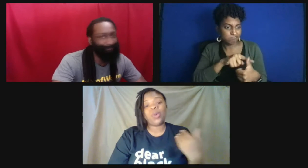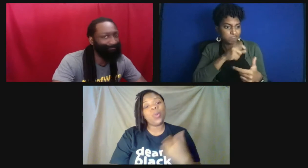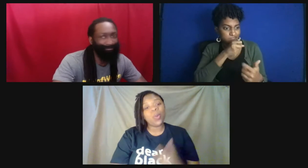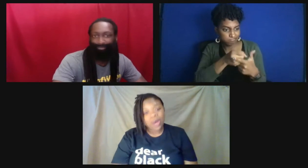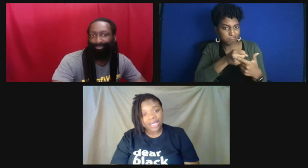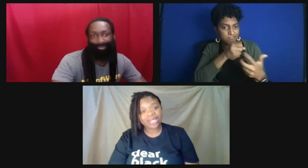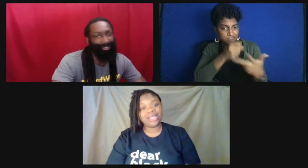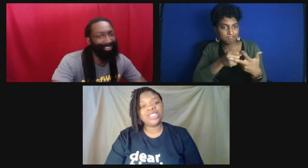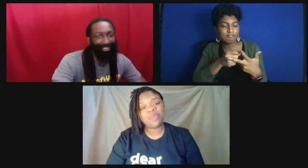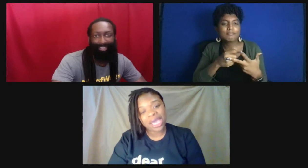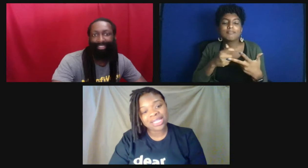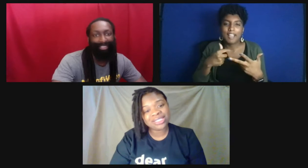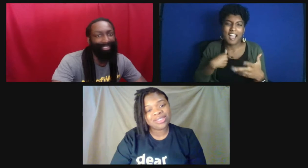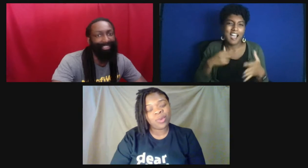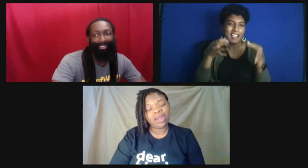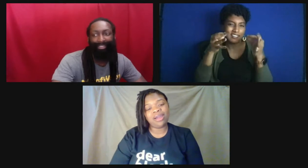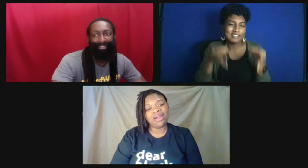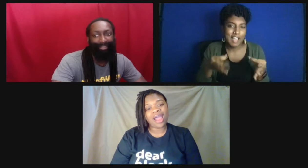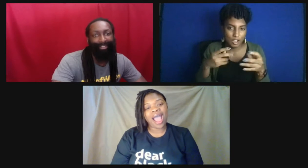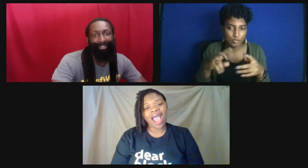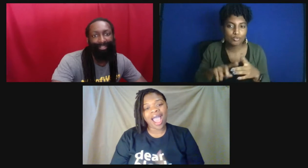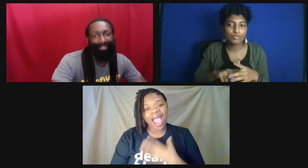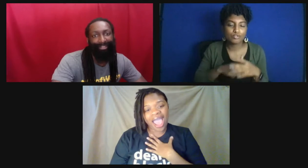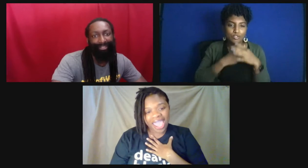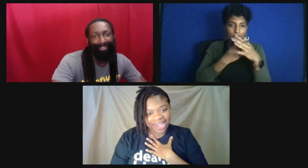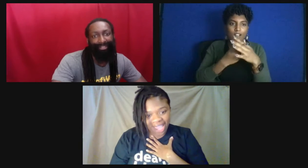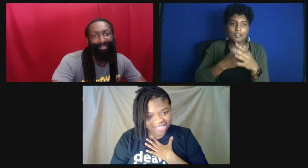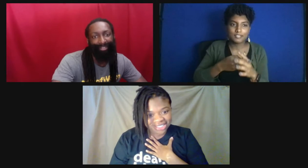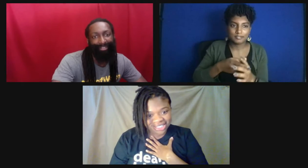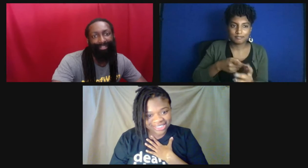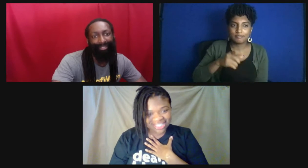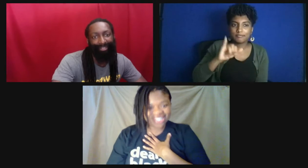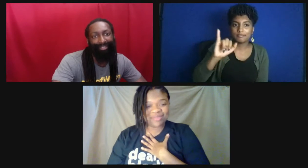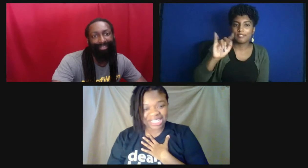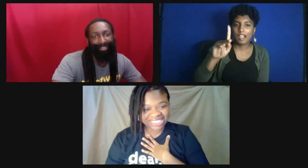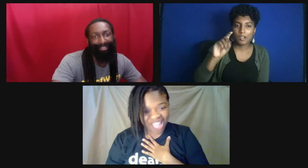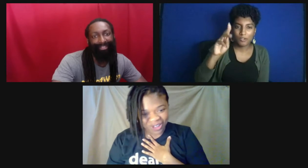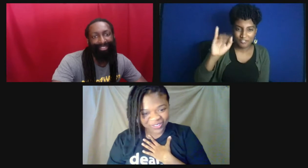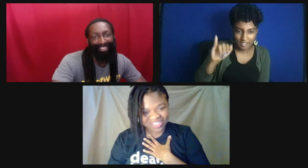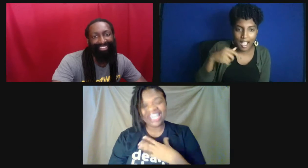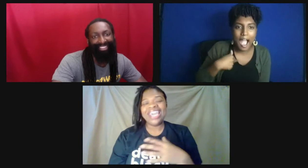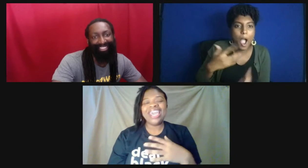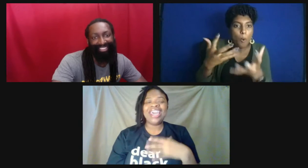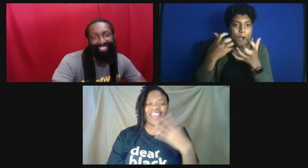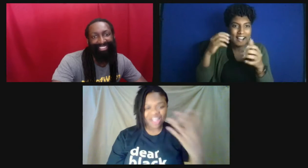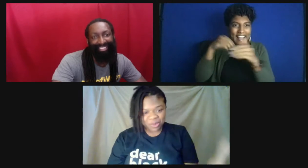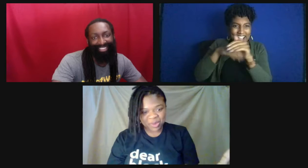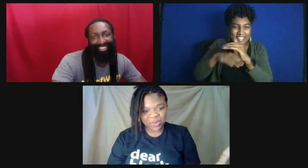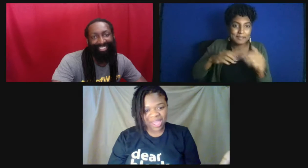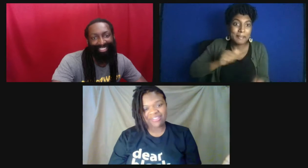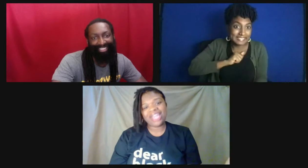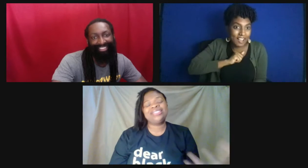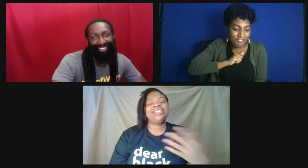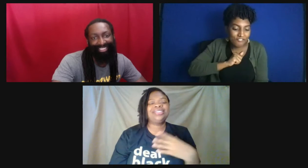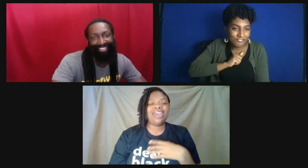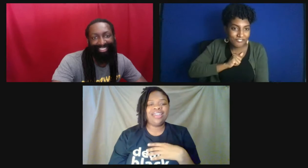'cause I wanted a space where I had access myself and that other people would have access